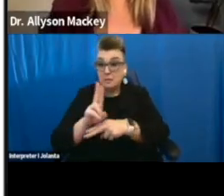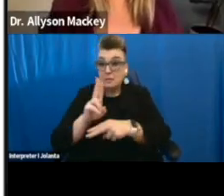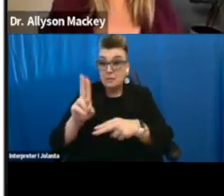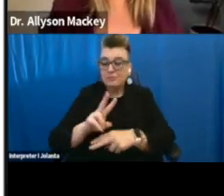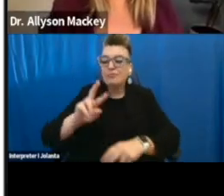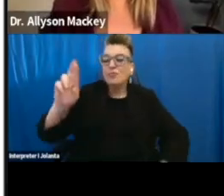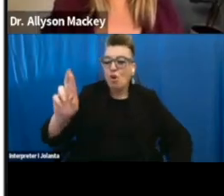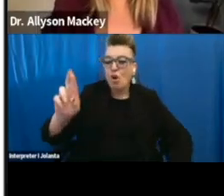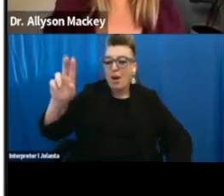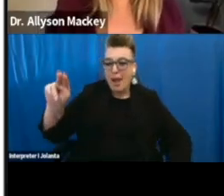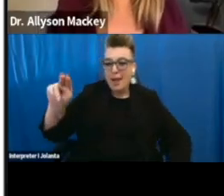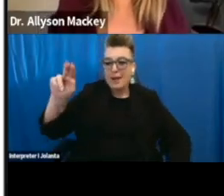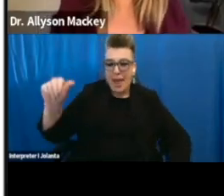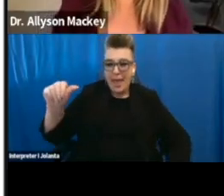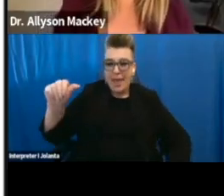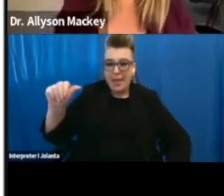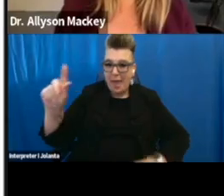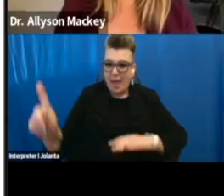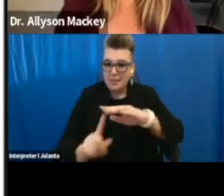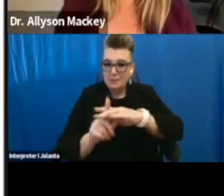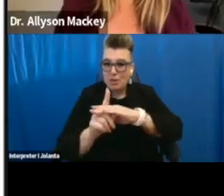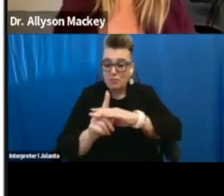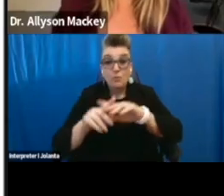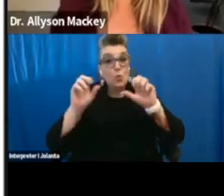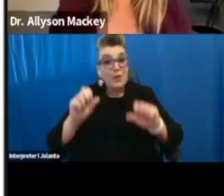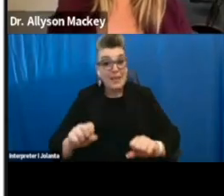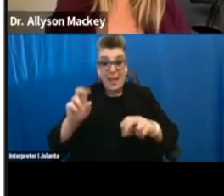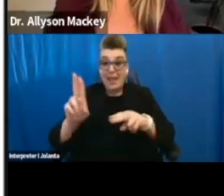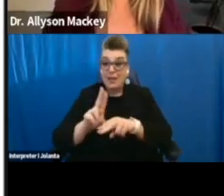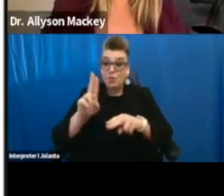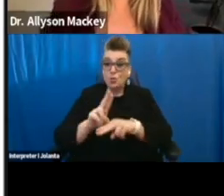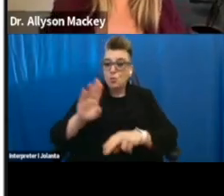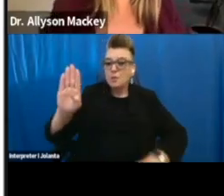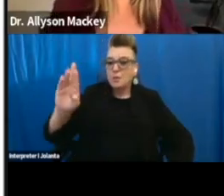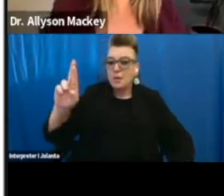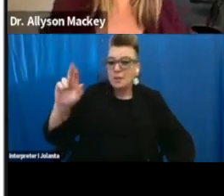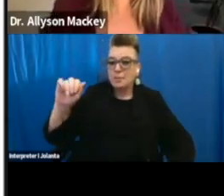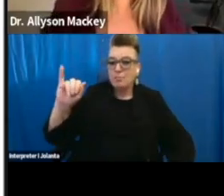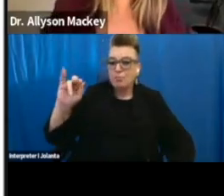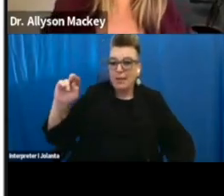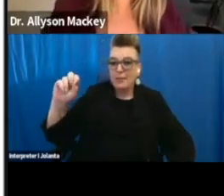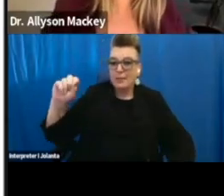so we can use a public data set called brain span for each area of the brain